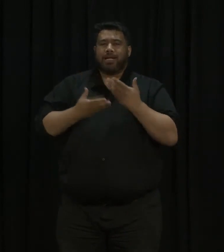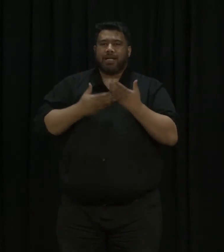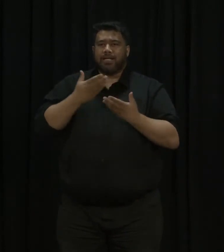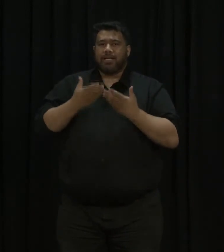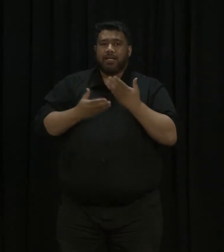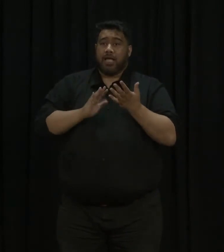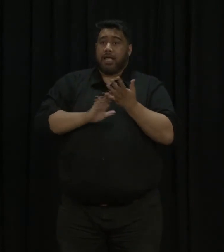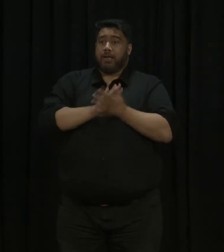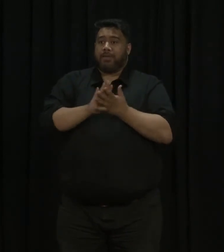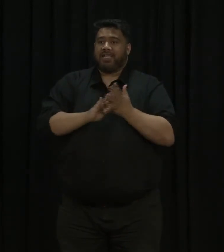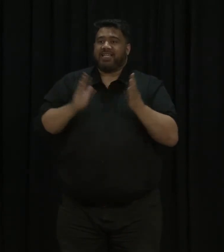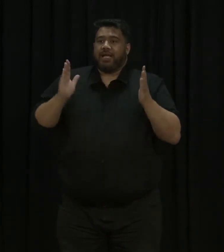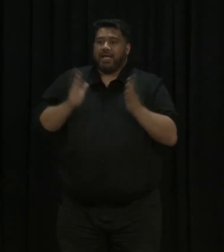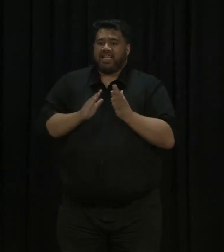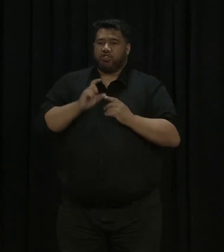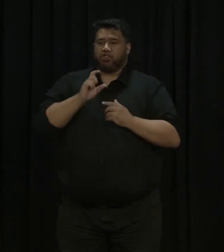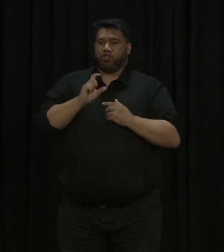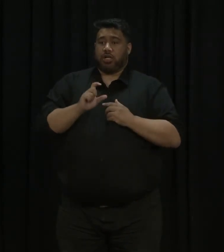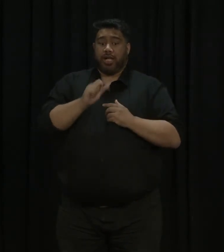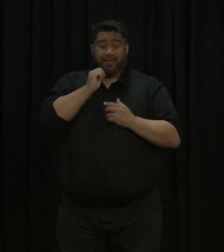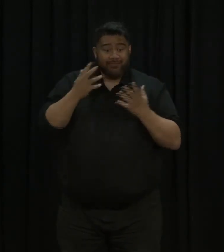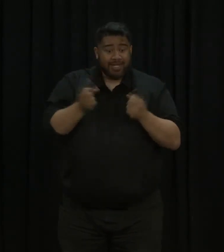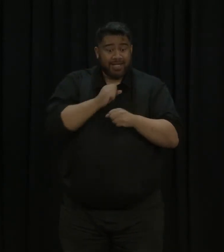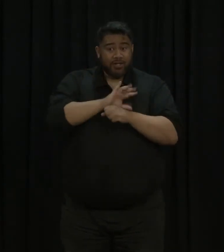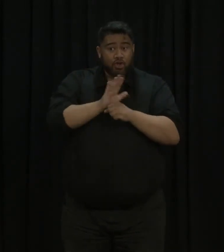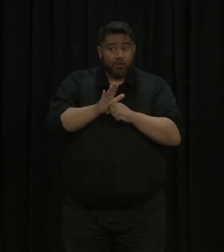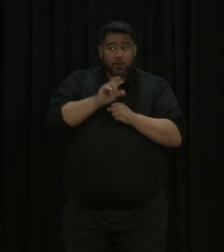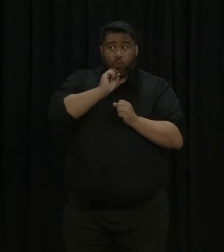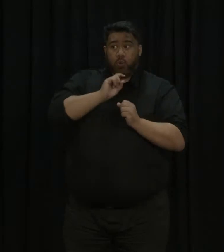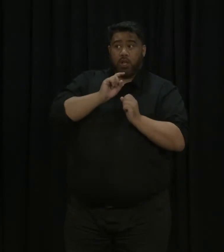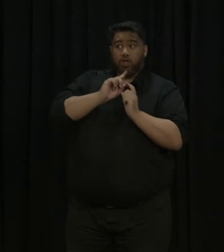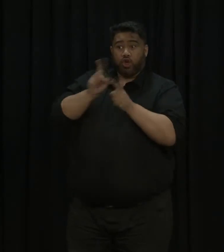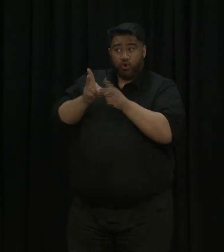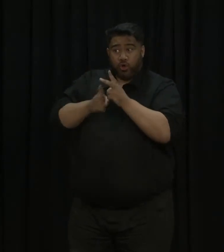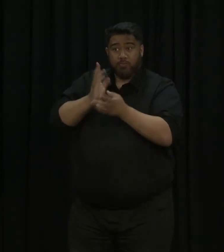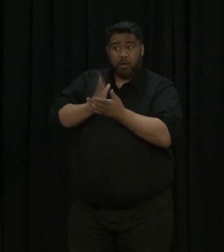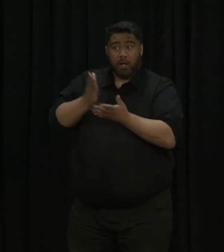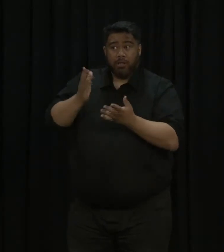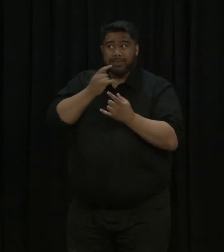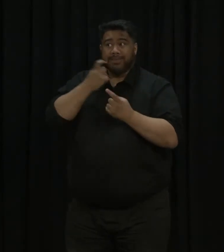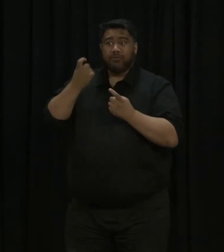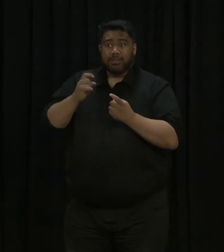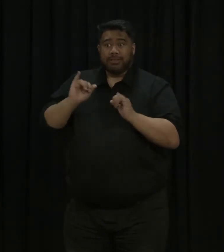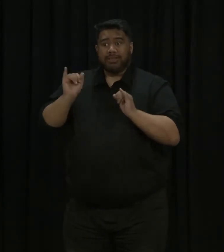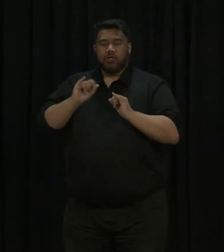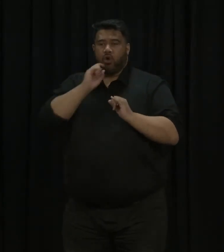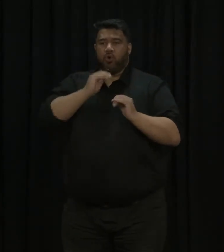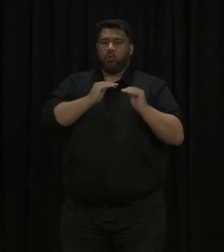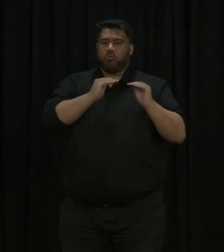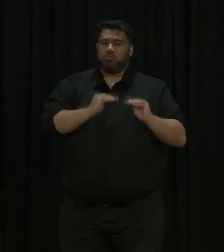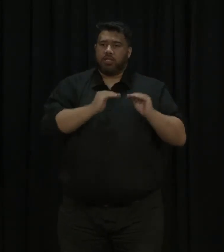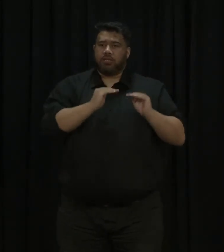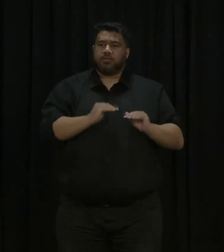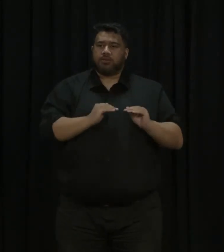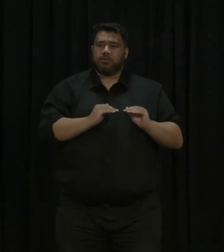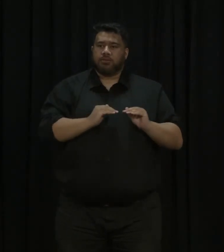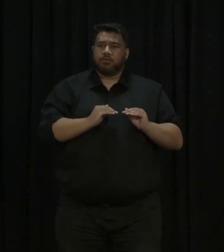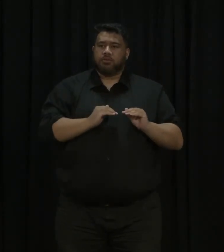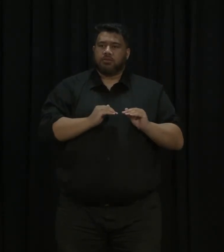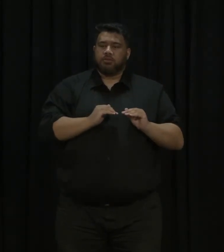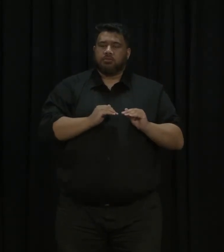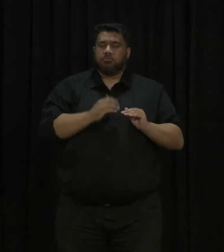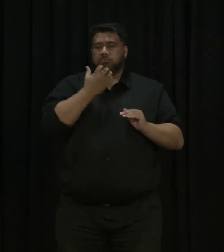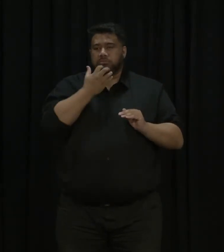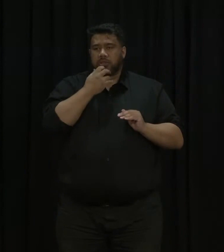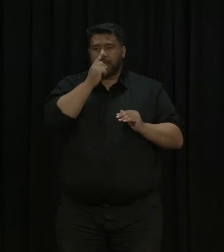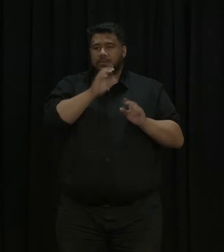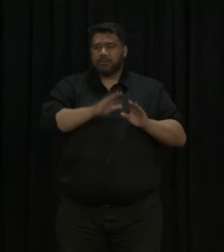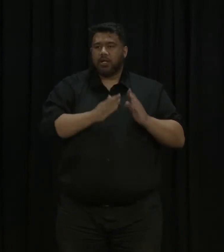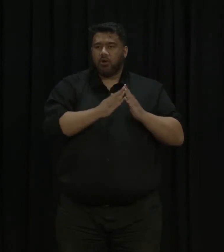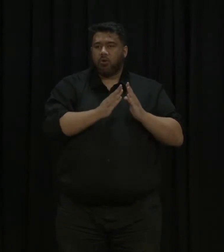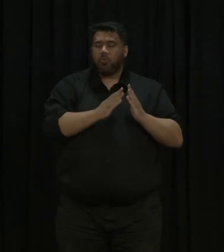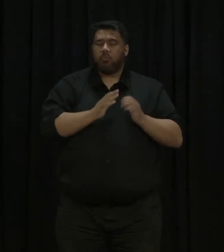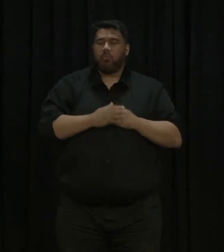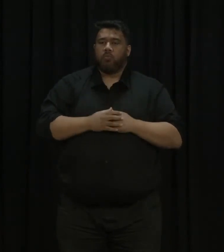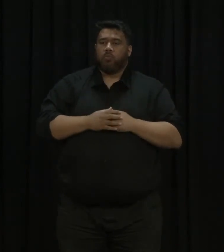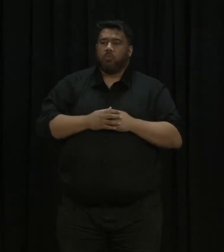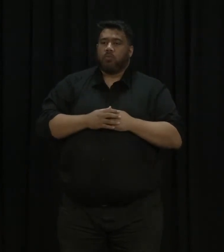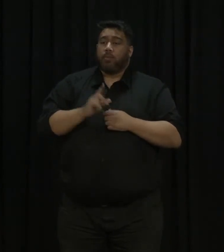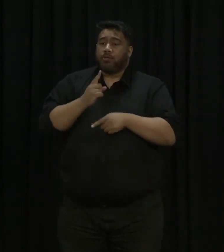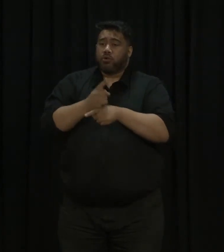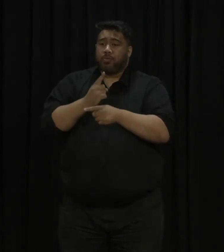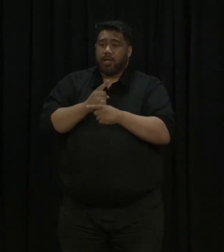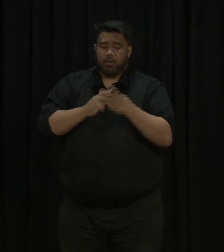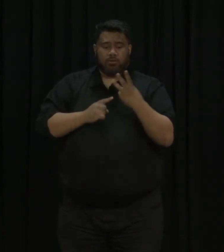the 3rd booster dose to attract